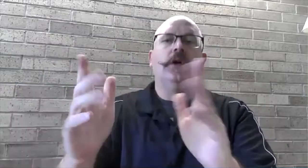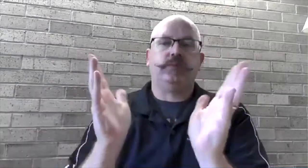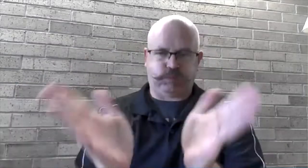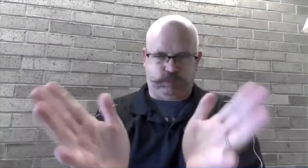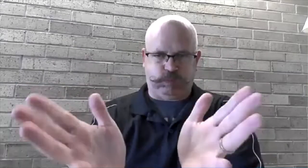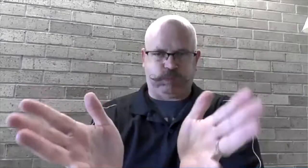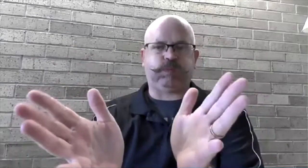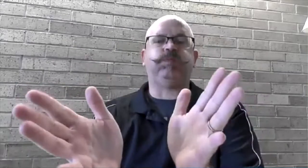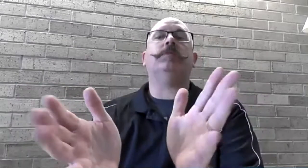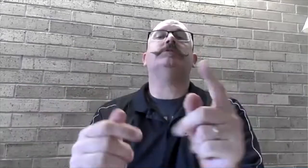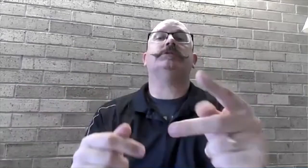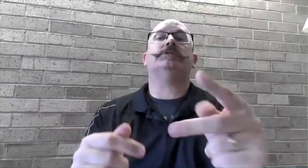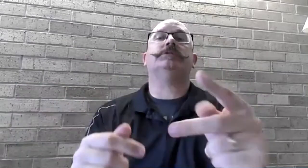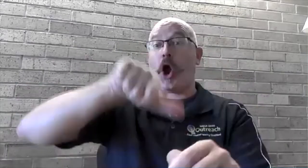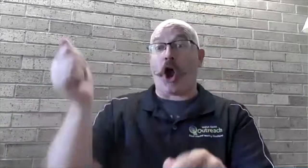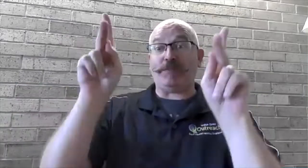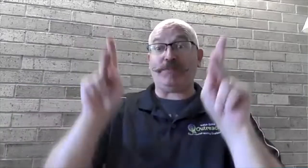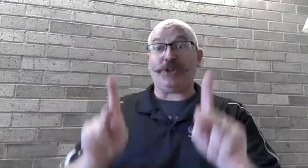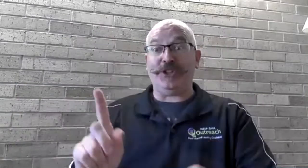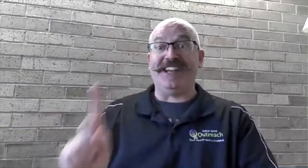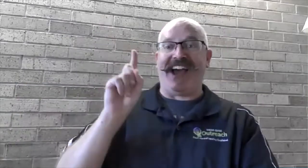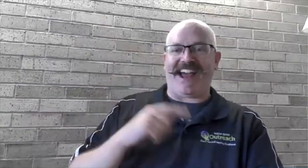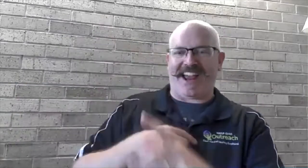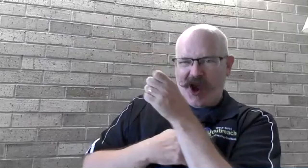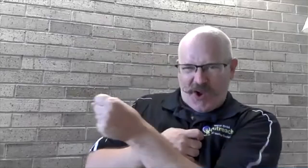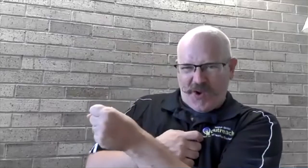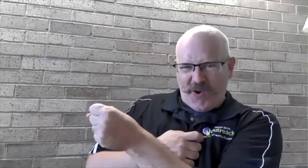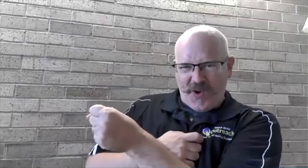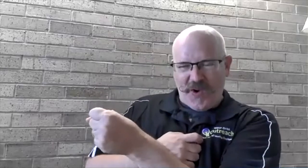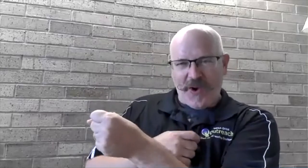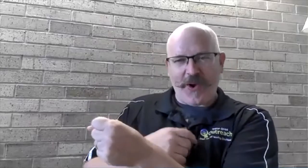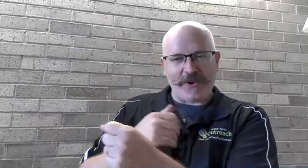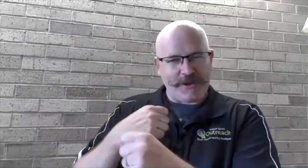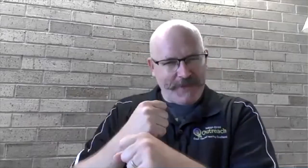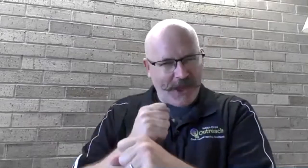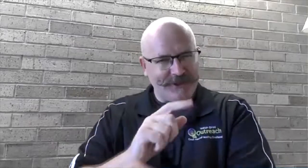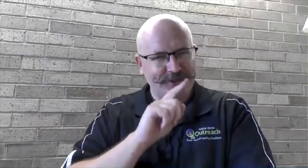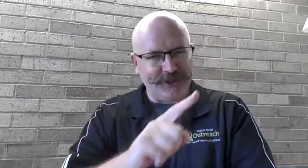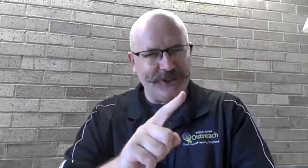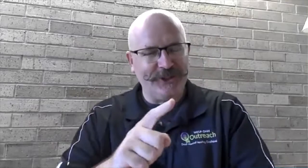them to wait so that the person who has Usher's Syndrome can catch up. Really being that as